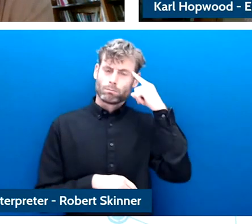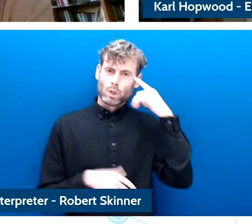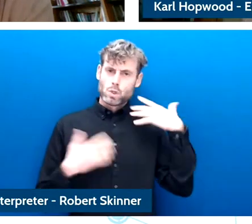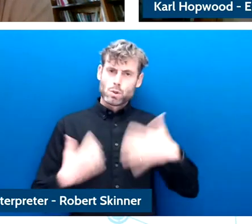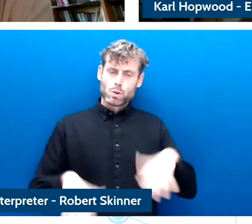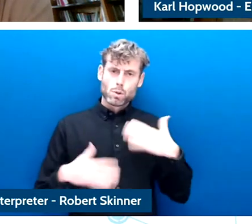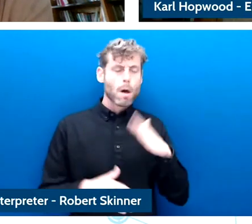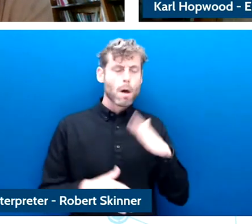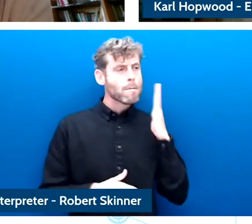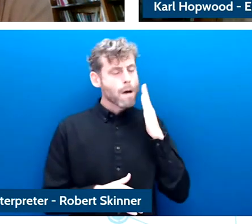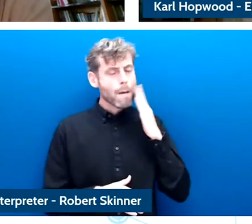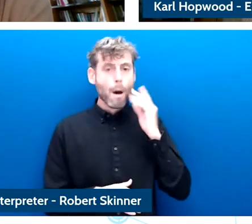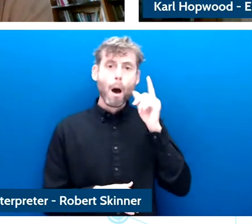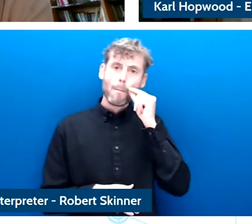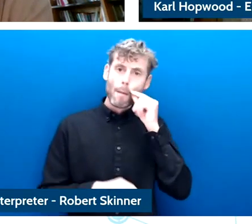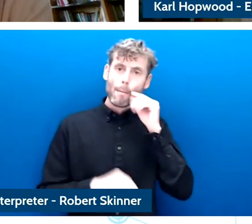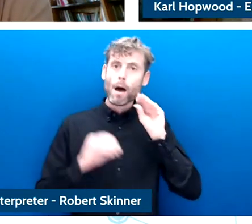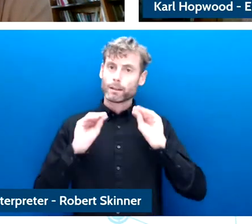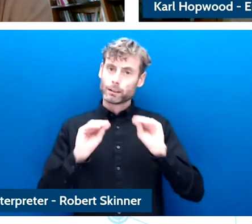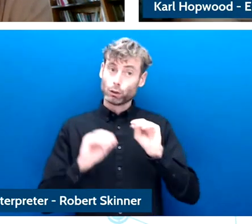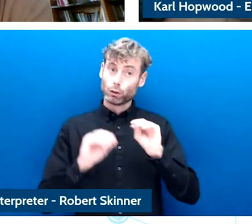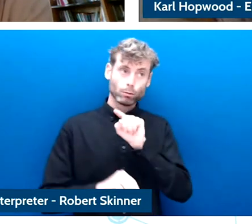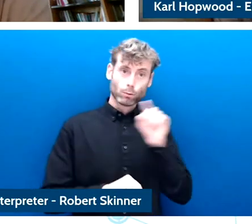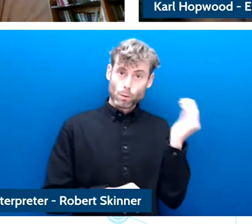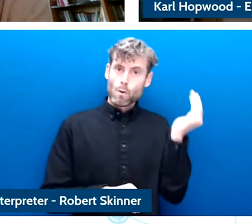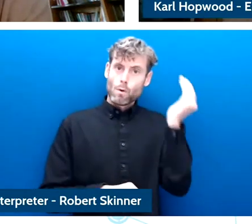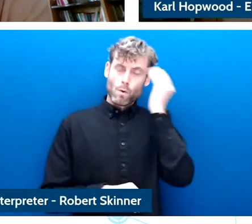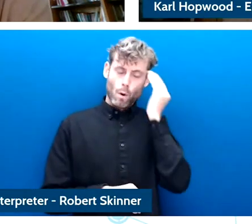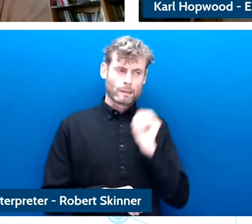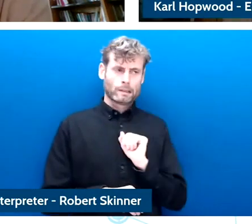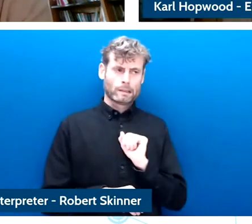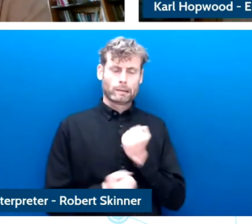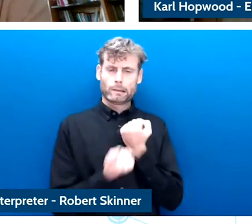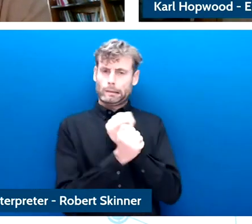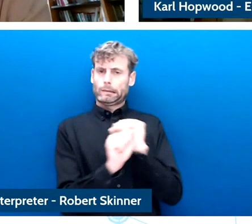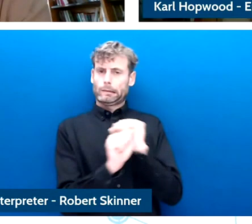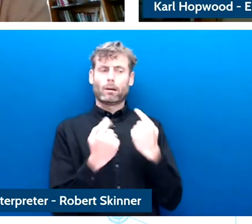this and doing the awareness raising now we should move onto empowerment but